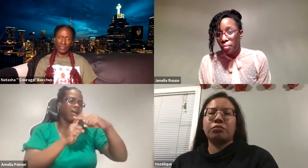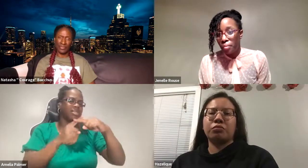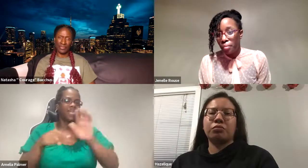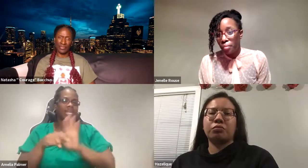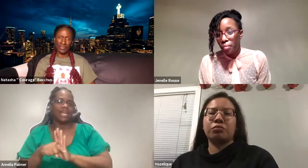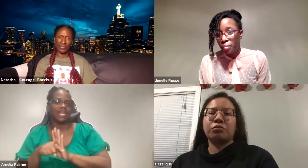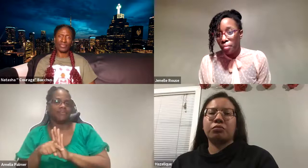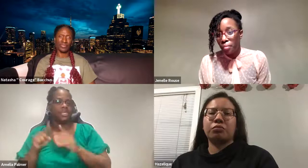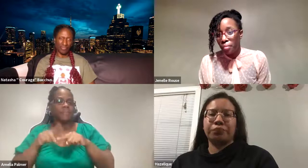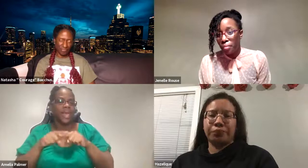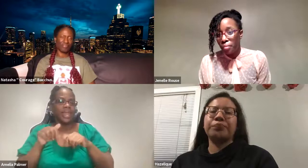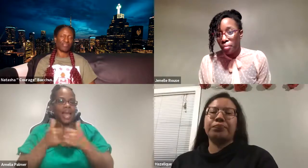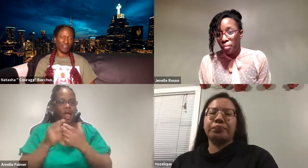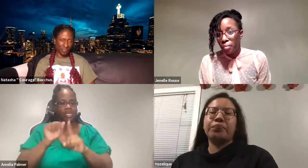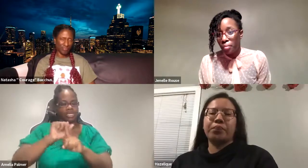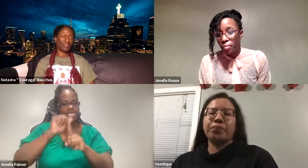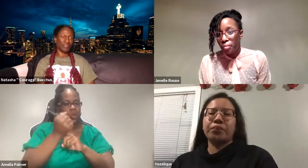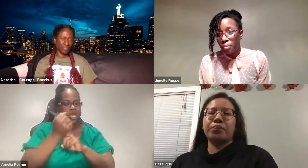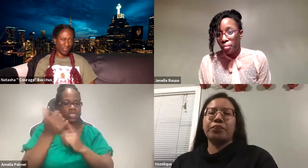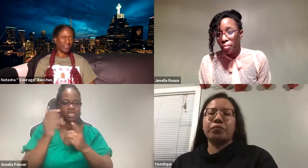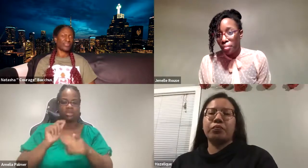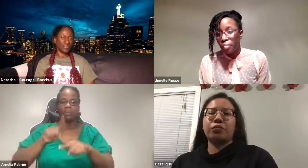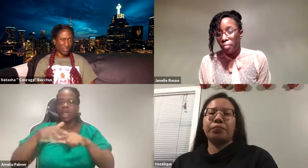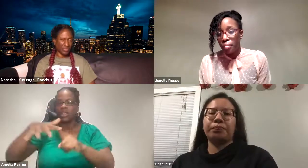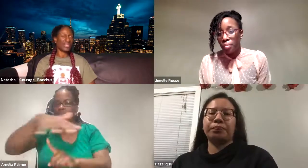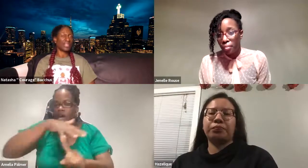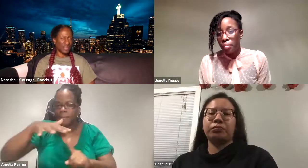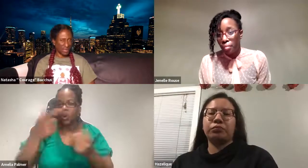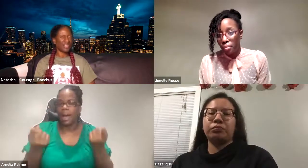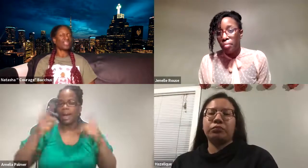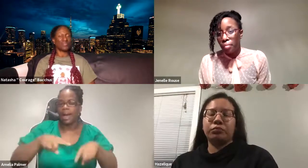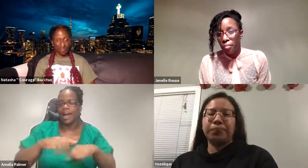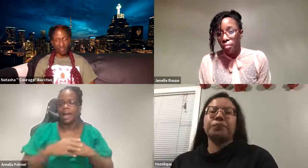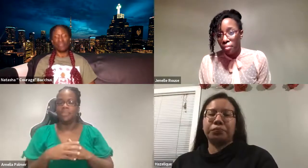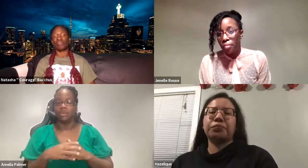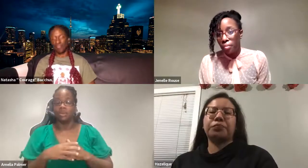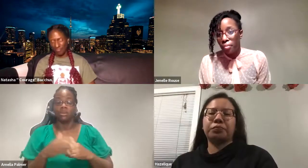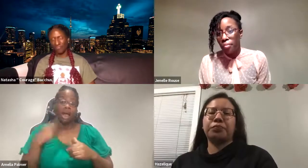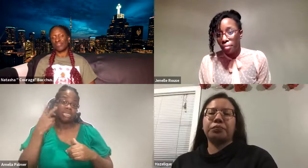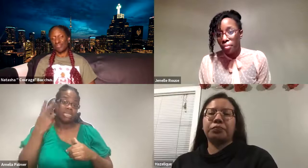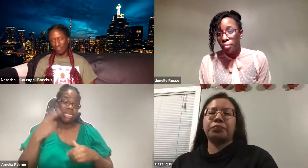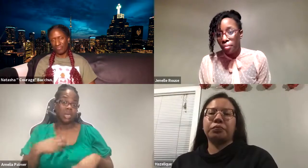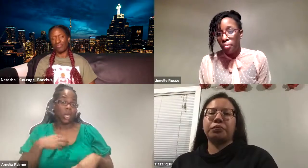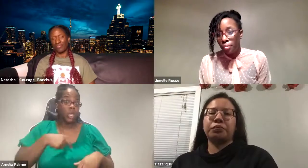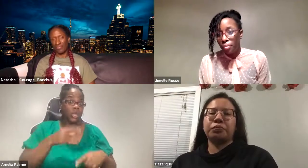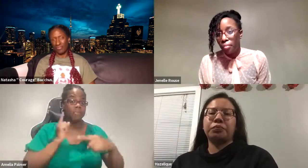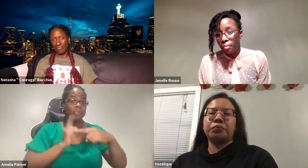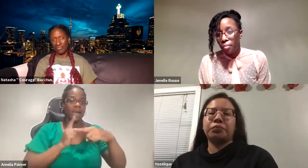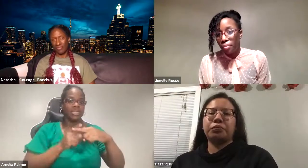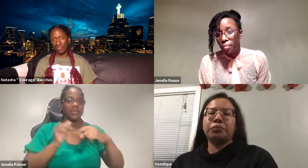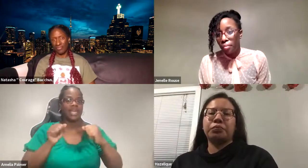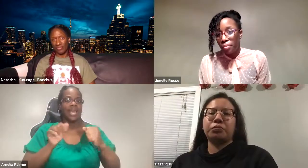how they speak depending on the language or the situation, also the environment and so on. so i